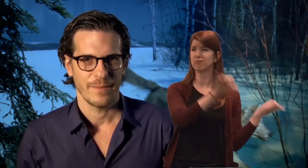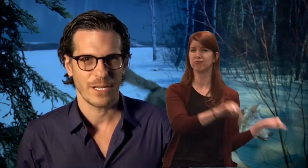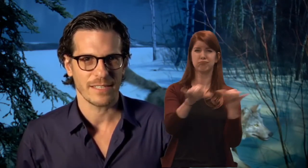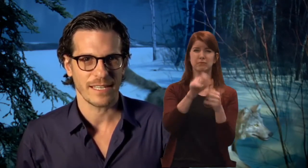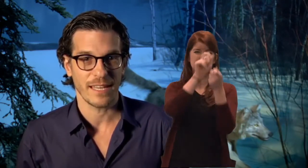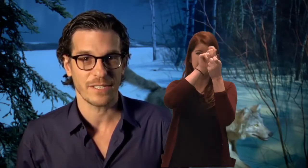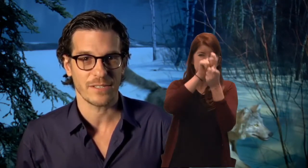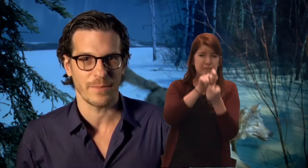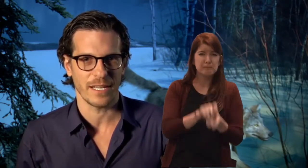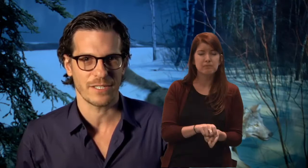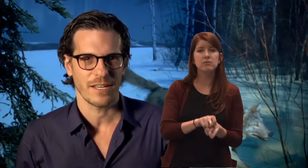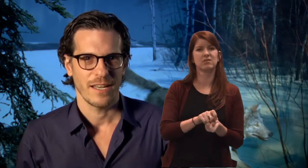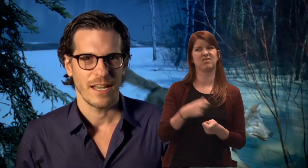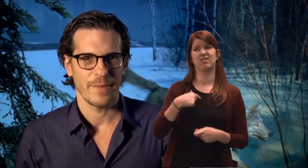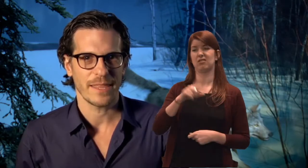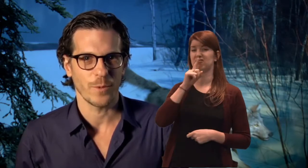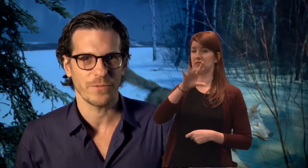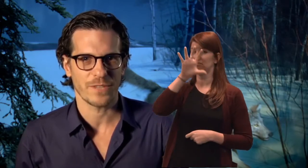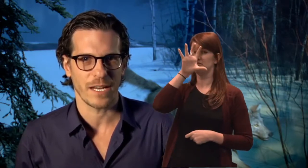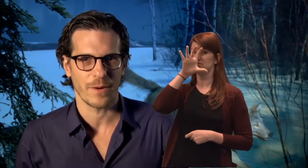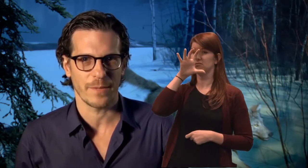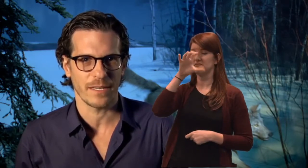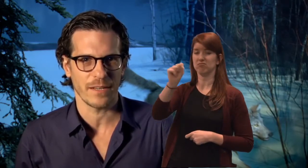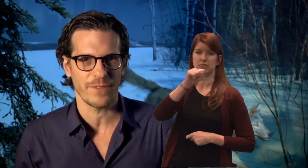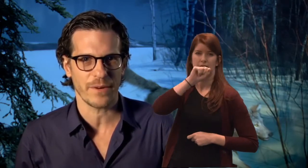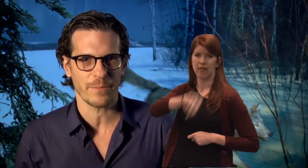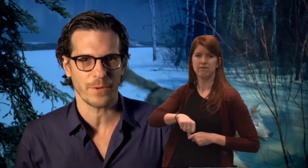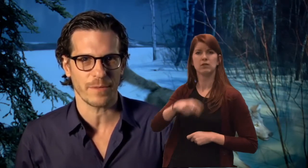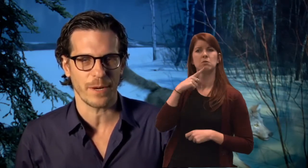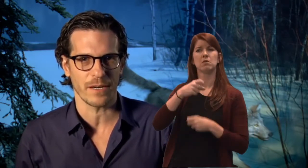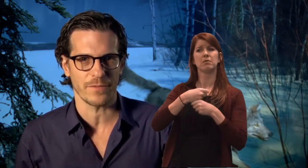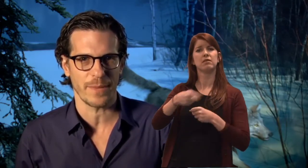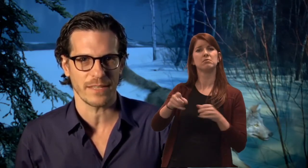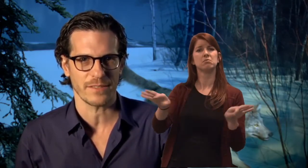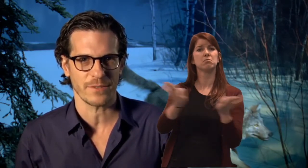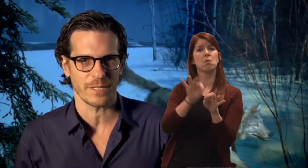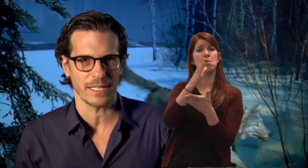Because I love it so much, I made the wolf diorama a very important part of Ben's story.